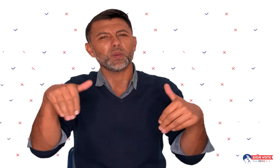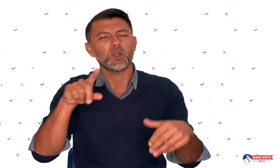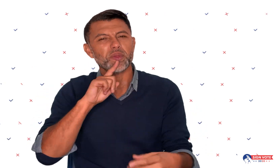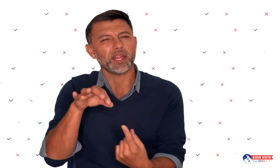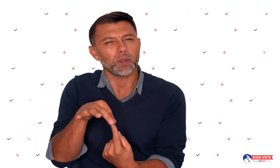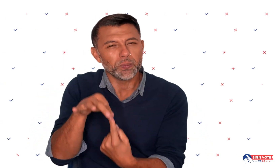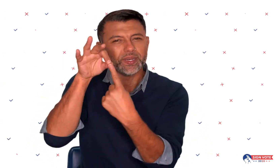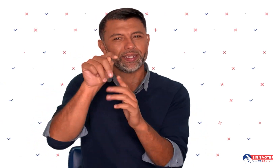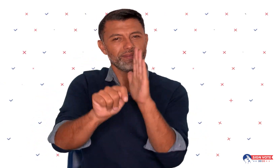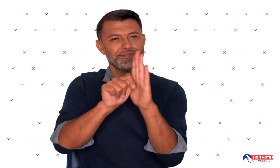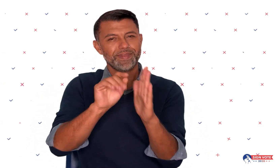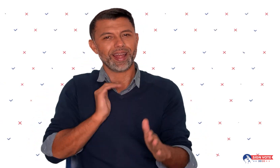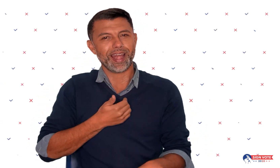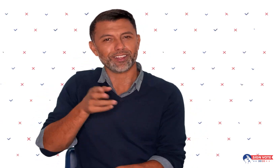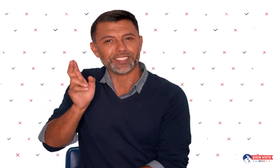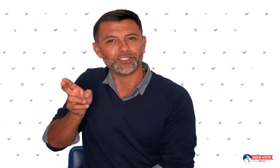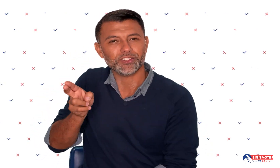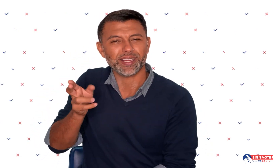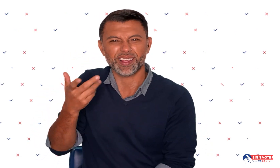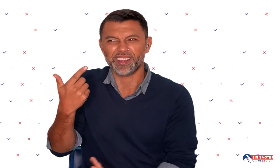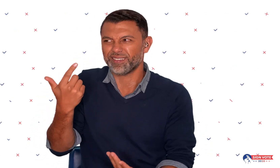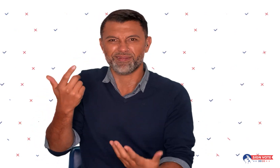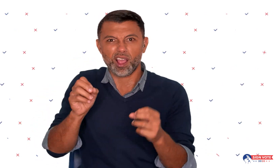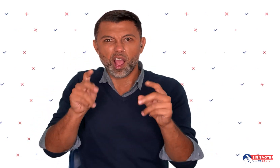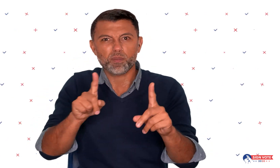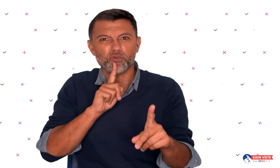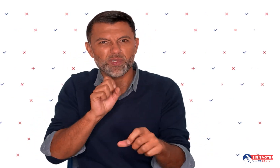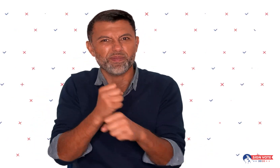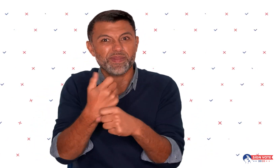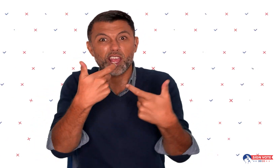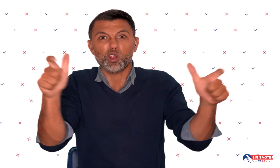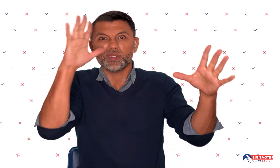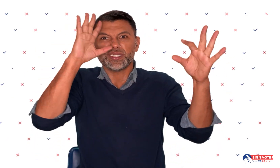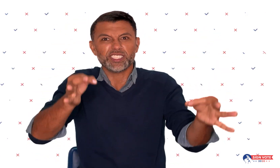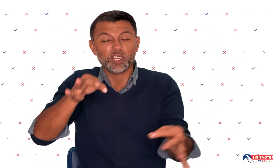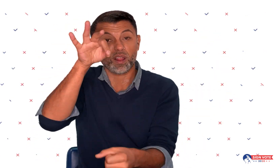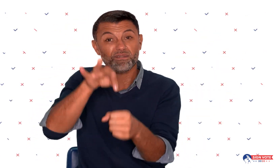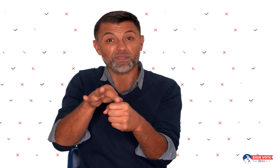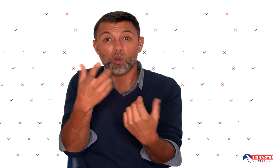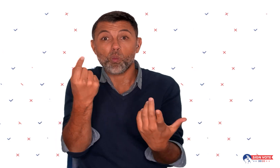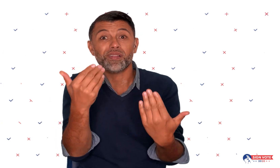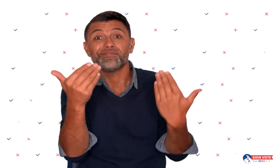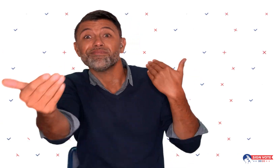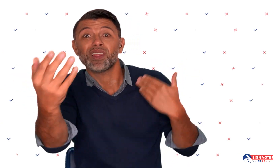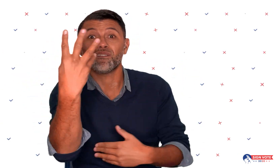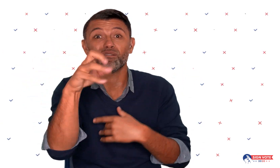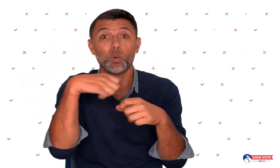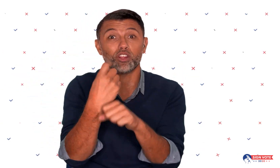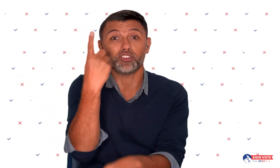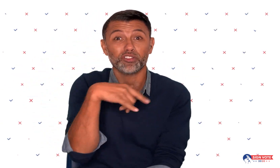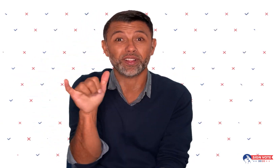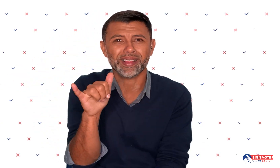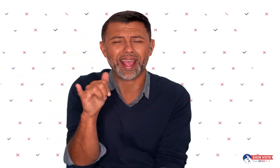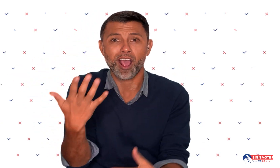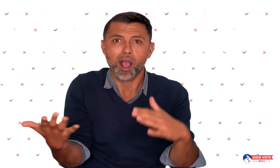is happening during a really interesting period. It's historic. Never before have we been dealing with this kind of situation.